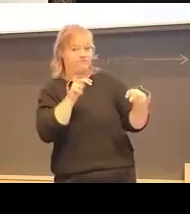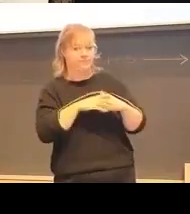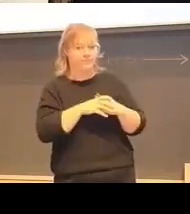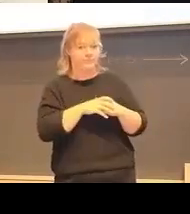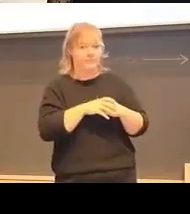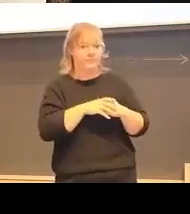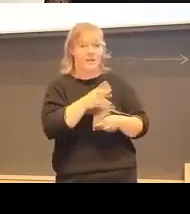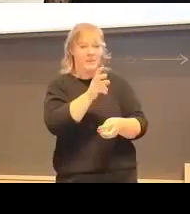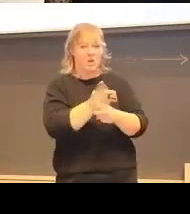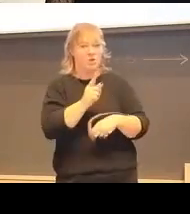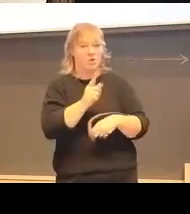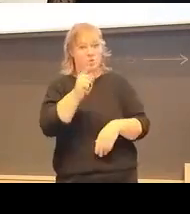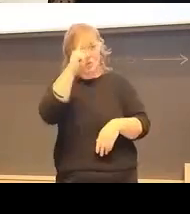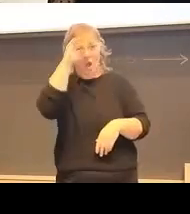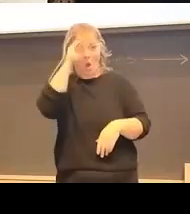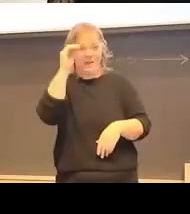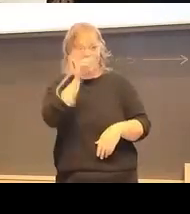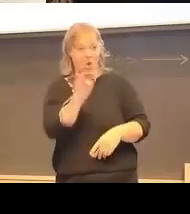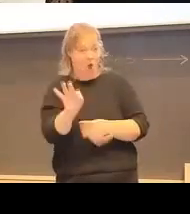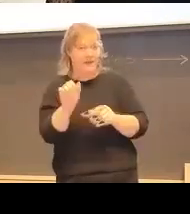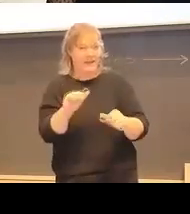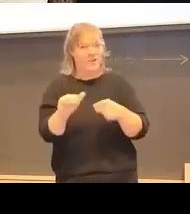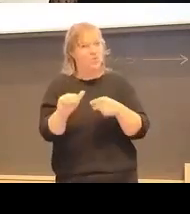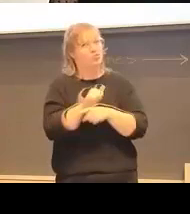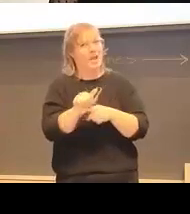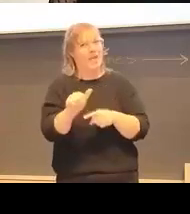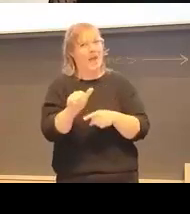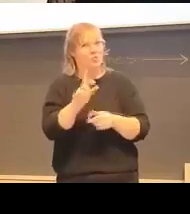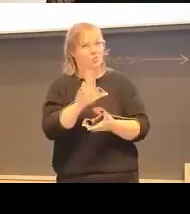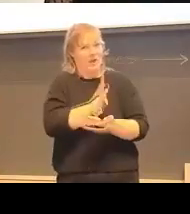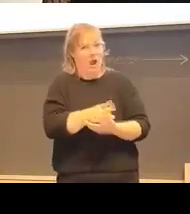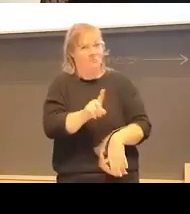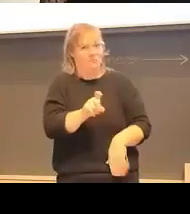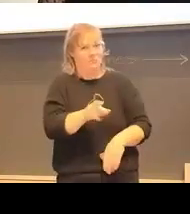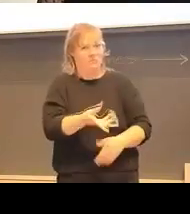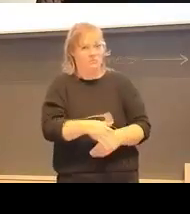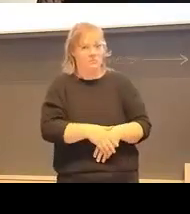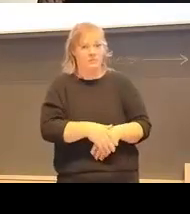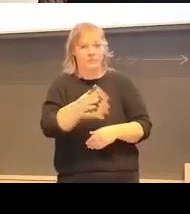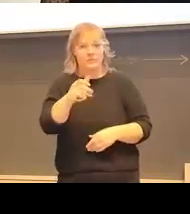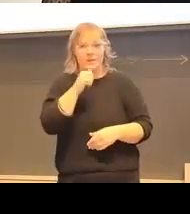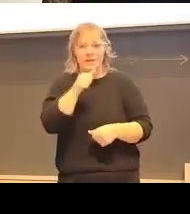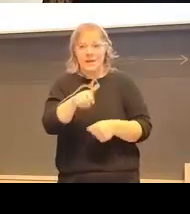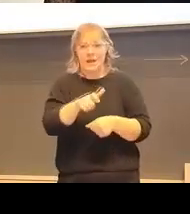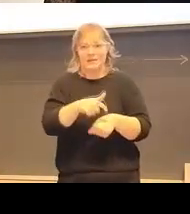turn off your opinion can you train that out of yourself there's not time for this Healthcare has